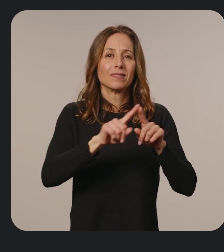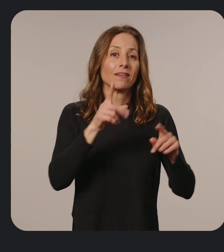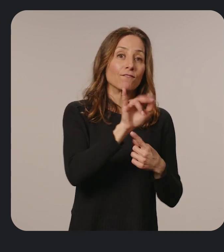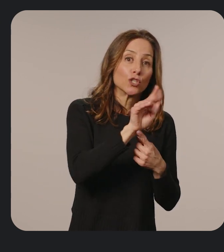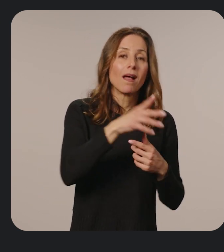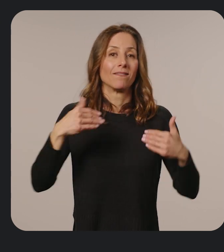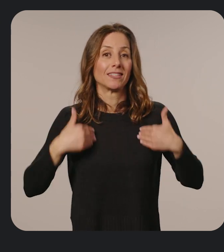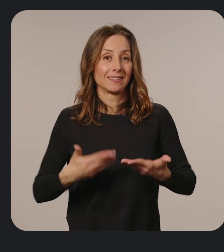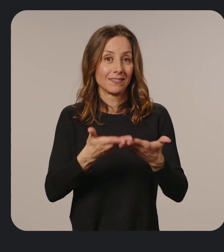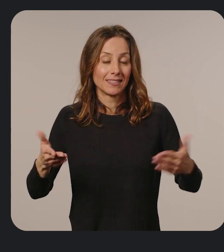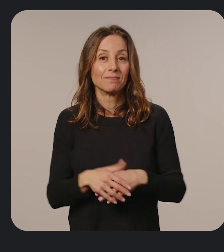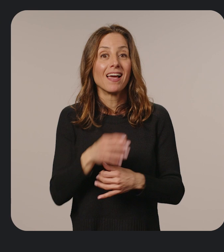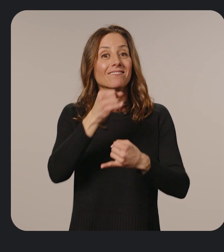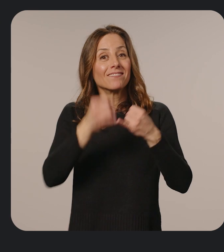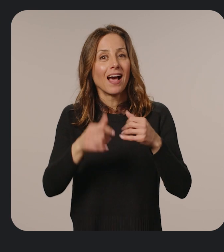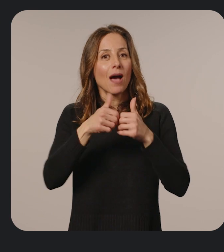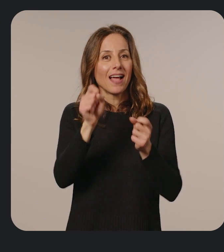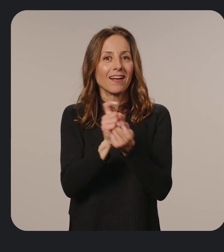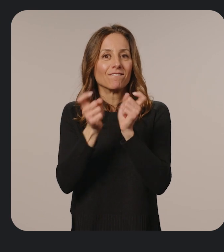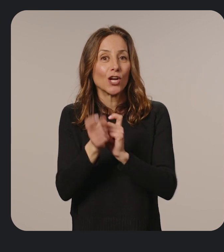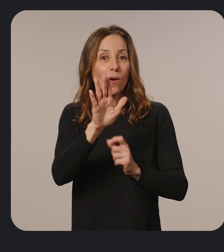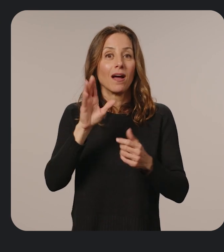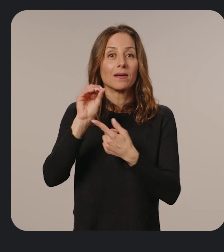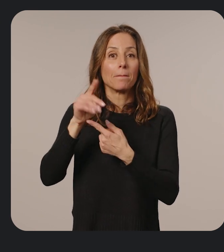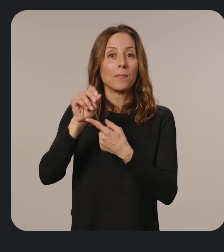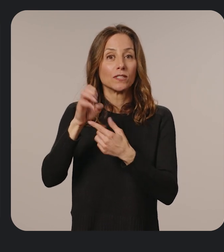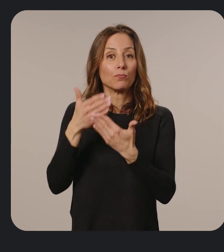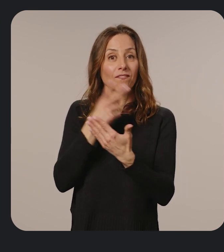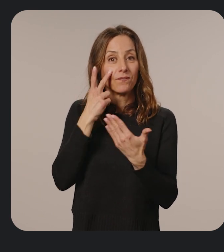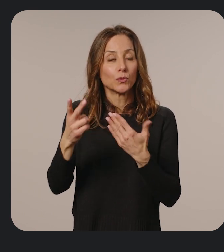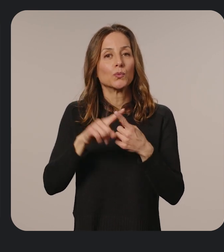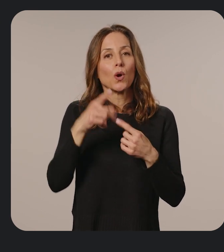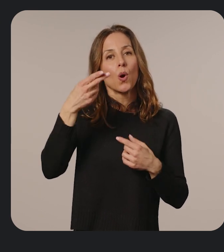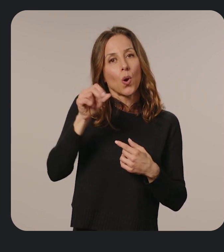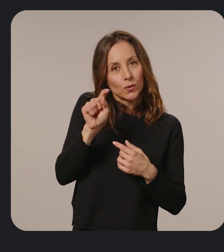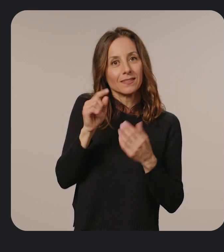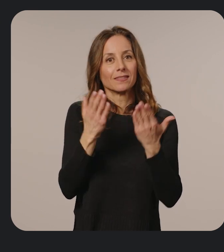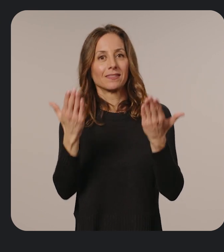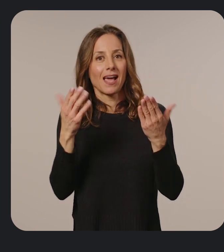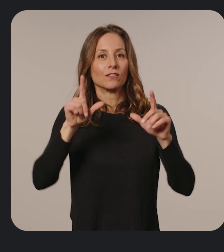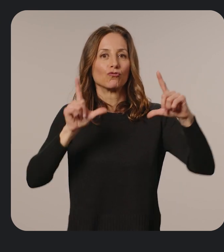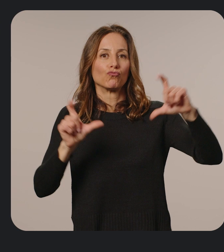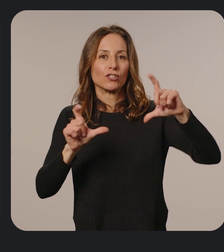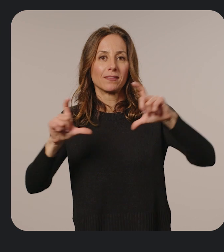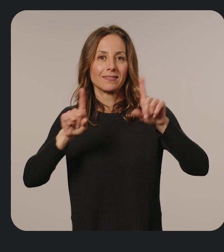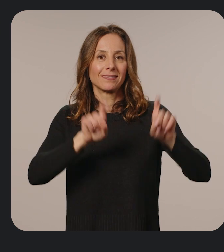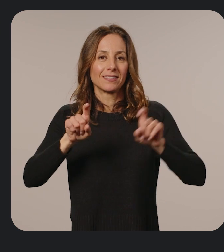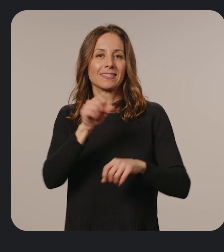tests on a variety of virtual and physical devices, and finally, how you can convert your Compose previews to host side screenshot tests so that you